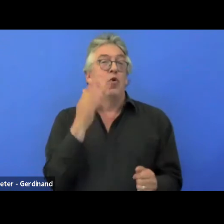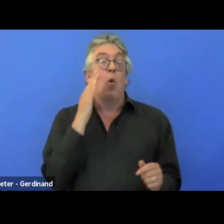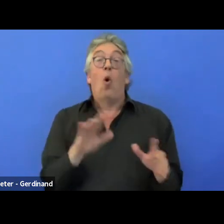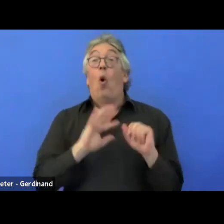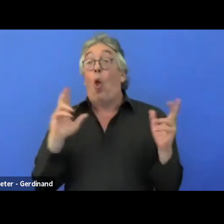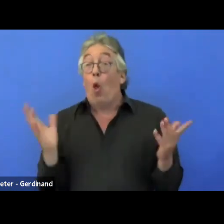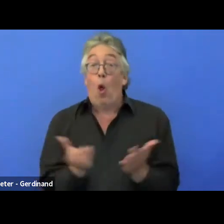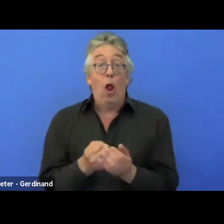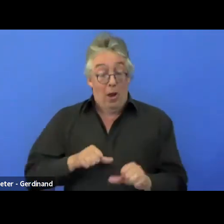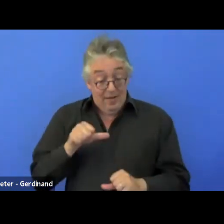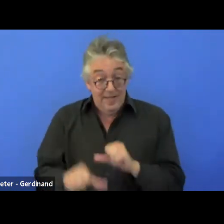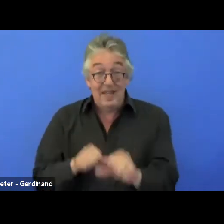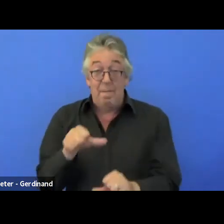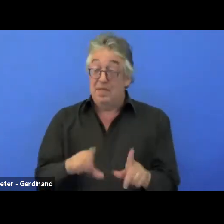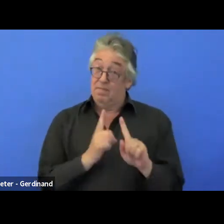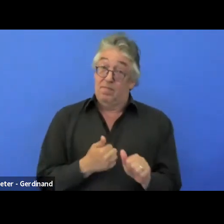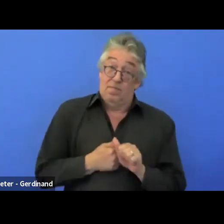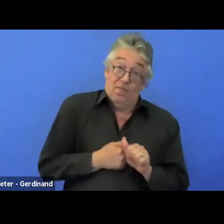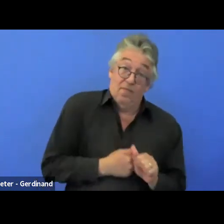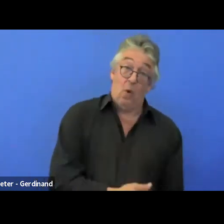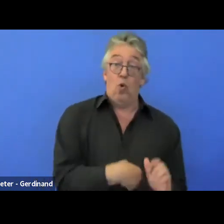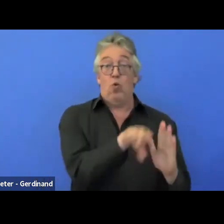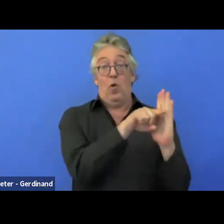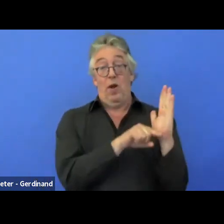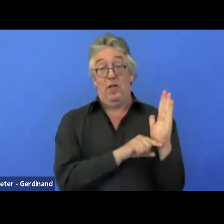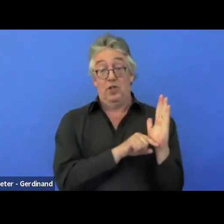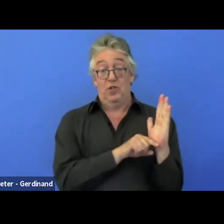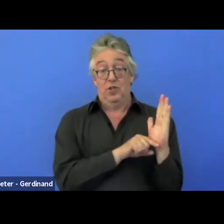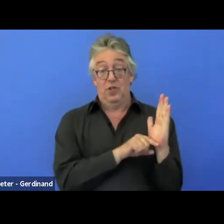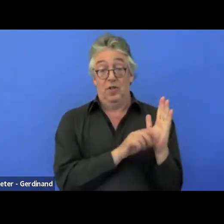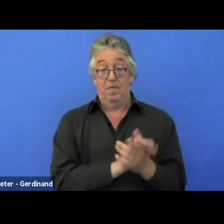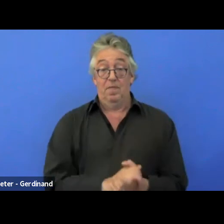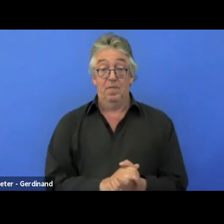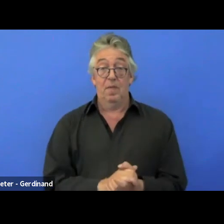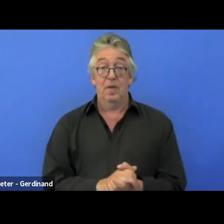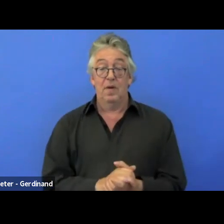and I am happy to take questions later on if you feel the need to know more about it.